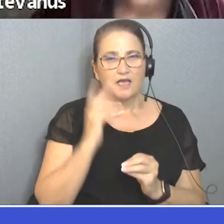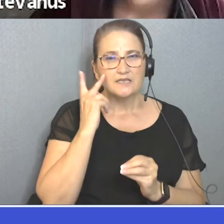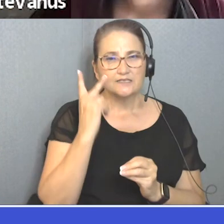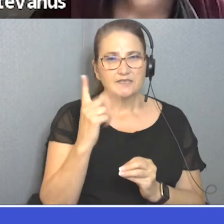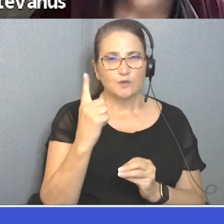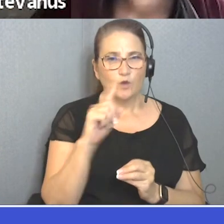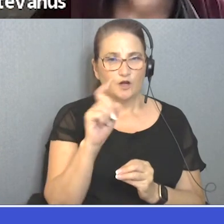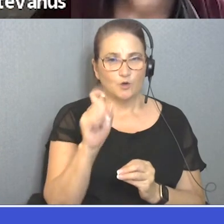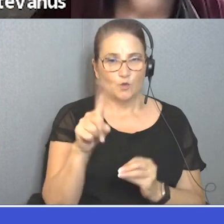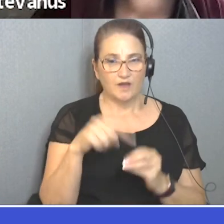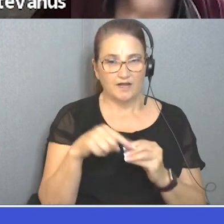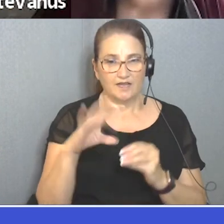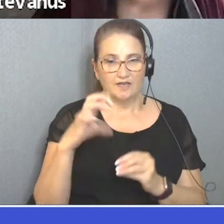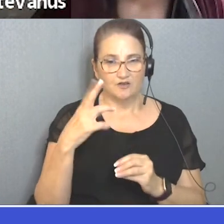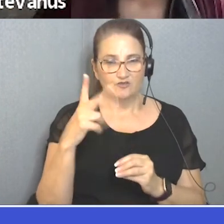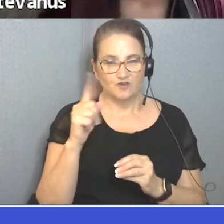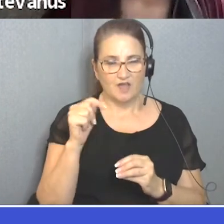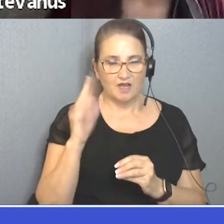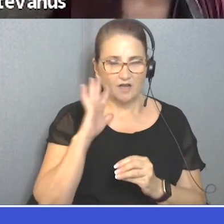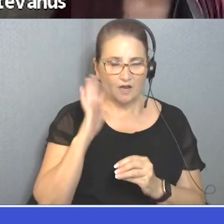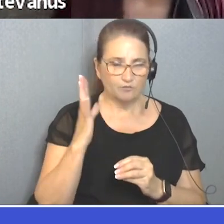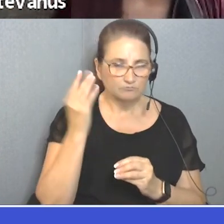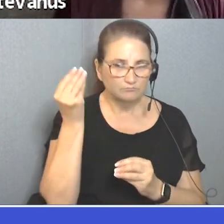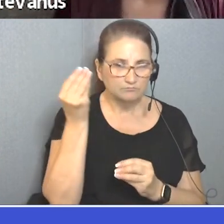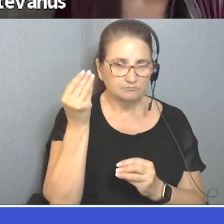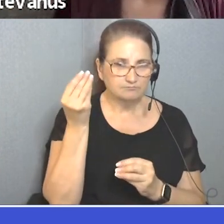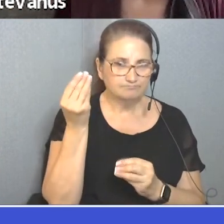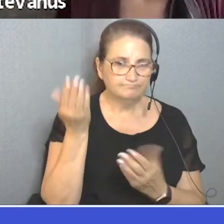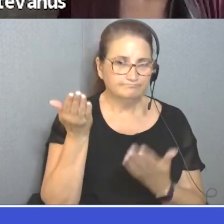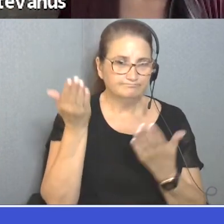session. I do see a question in the chat, and